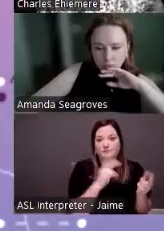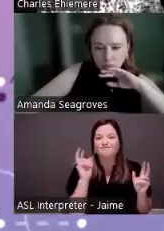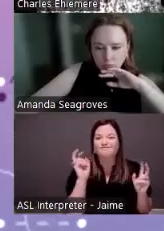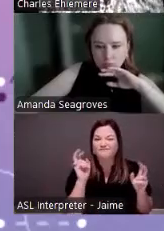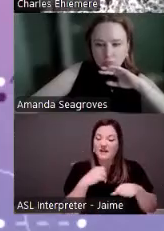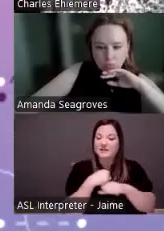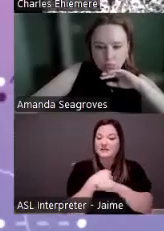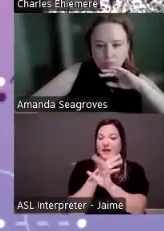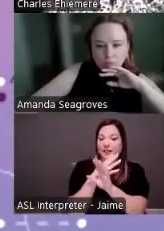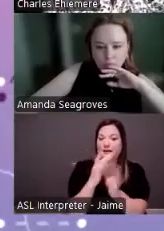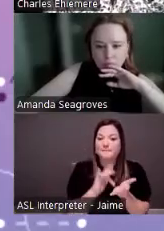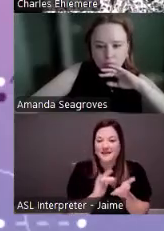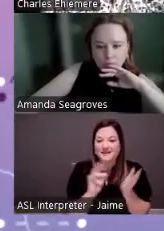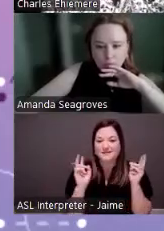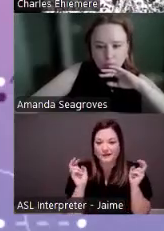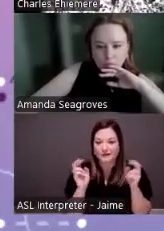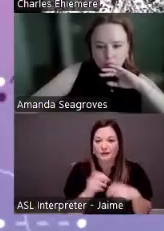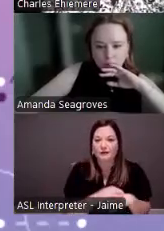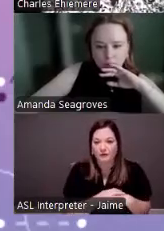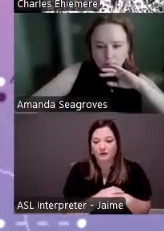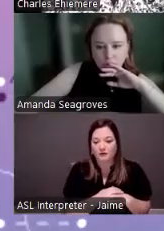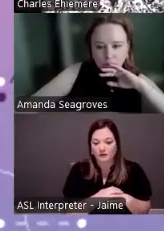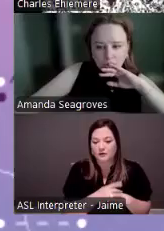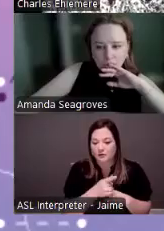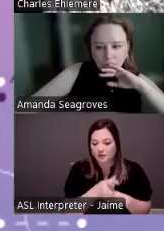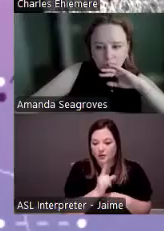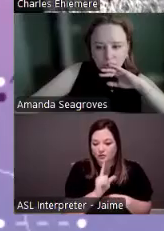Those features are already there, just the activation.